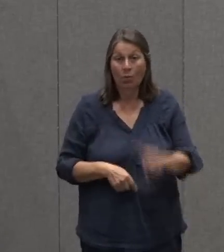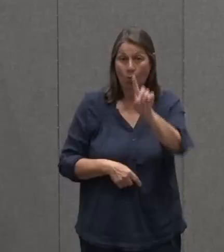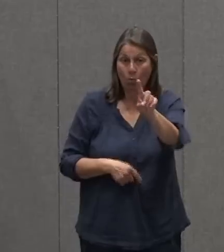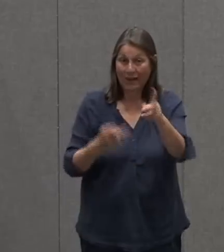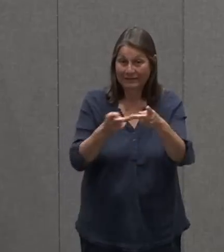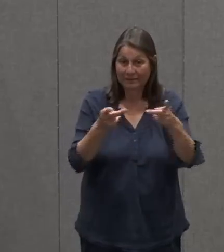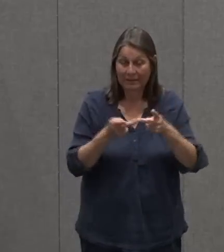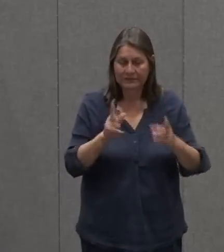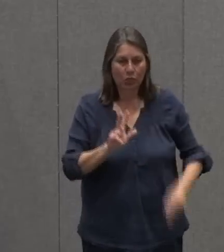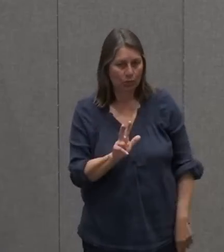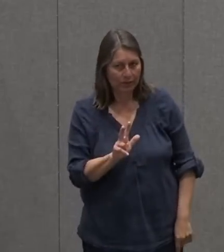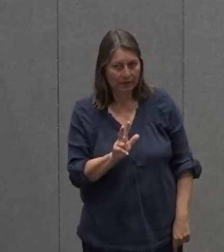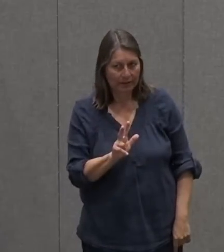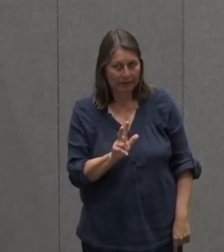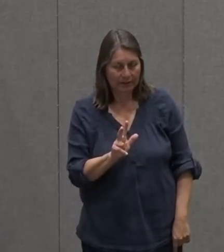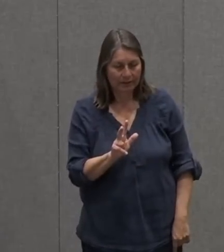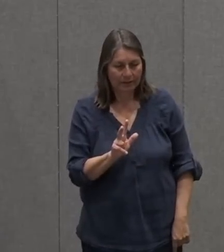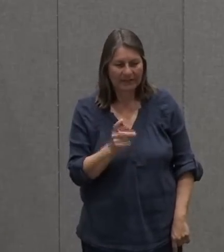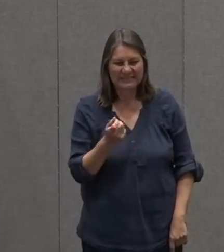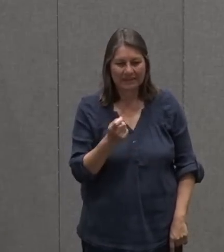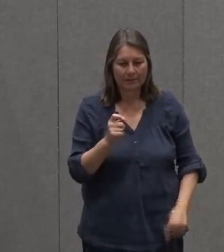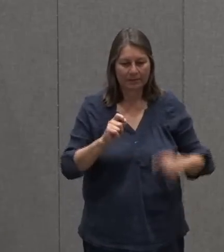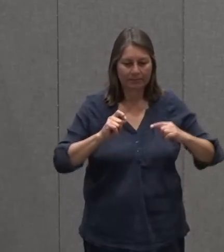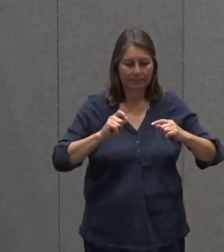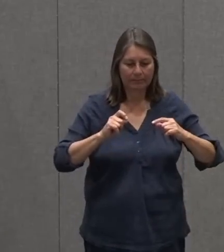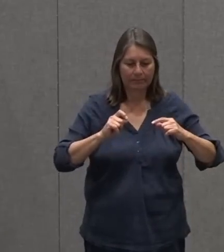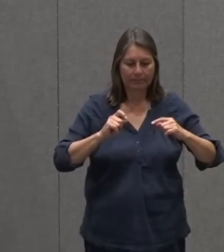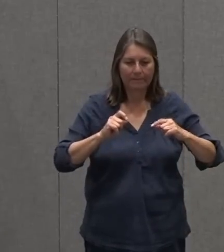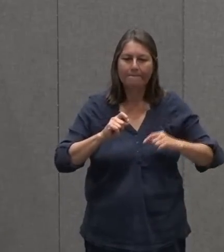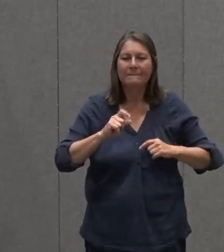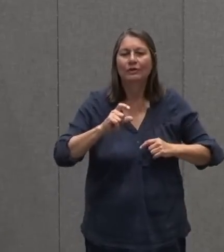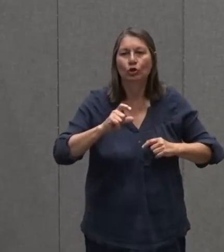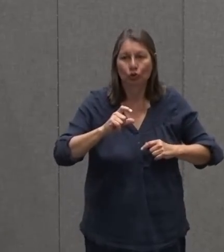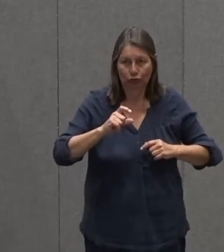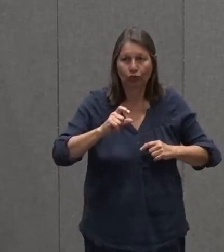We know that's slightly bigger because it has more tens than the first number, okay.